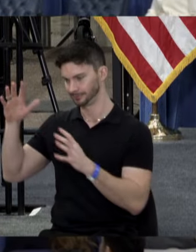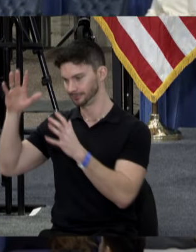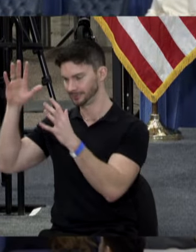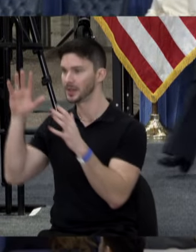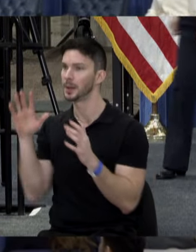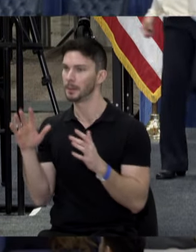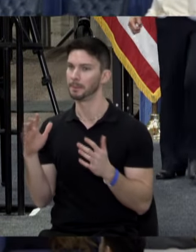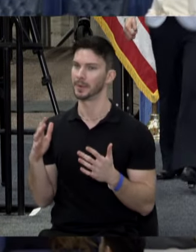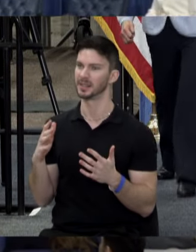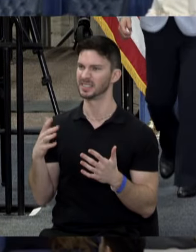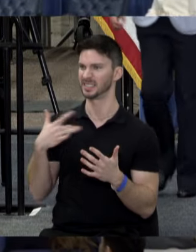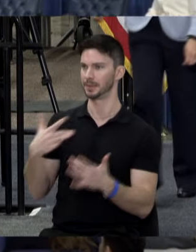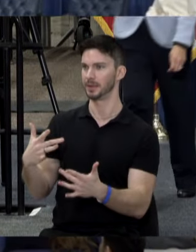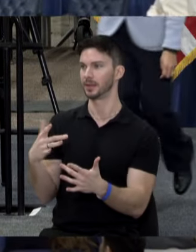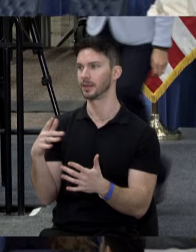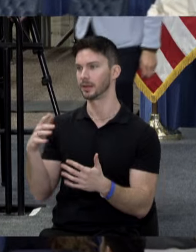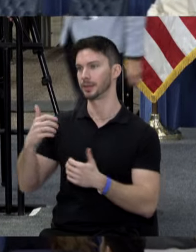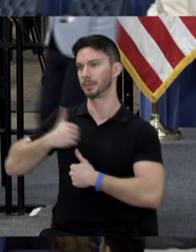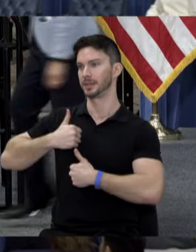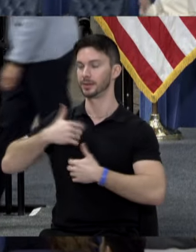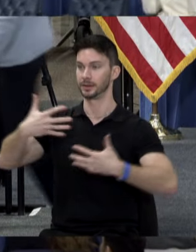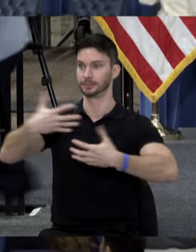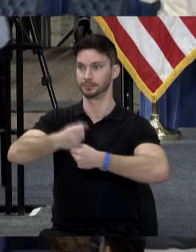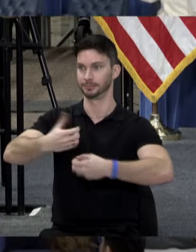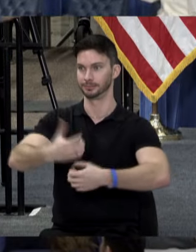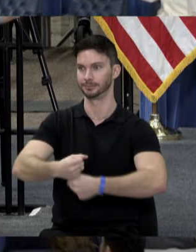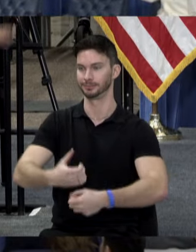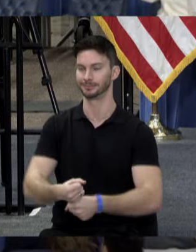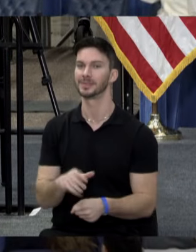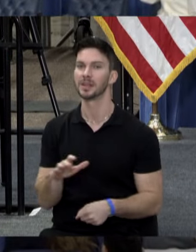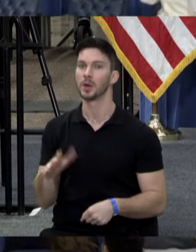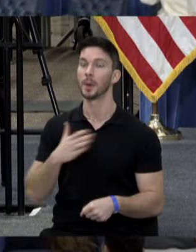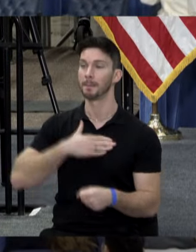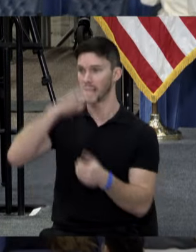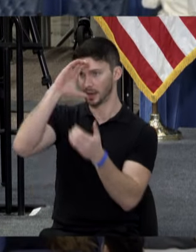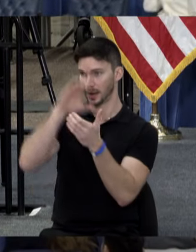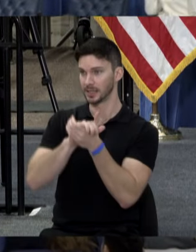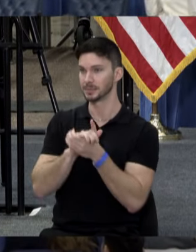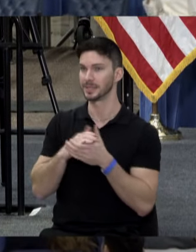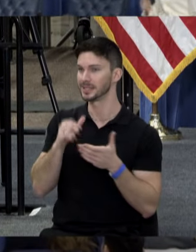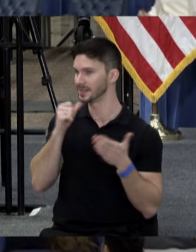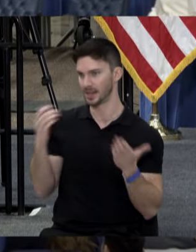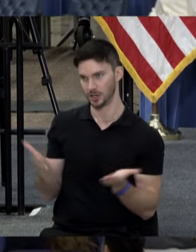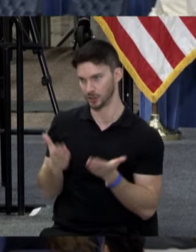acronyms. My husband's not here today, who is my caregiver. Unfortunately, we have two